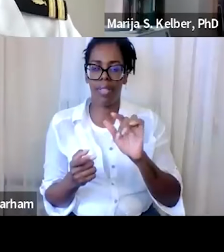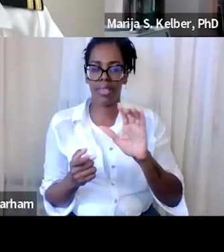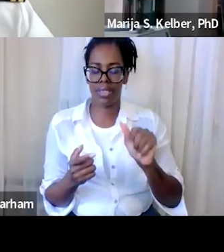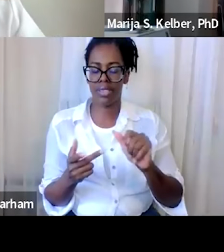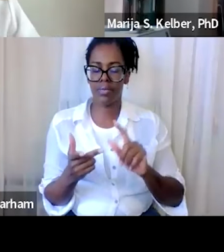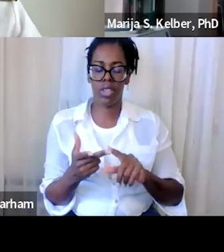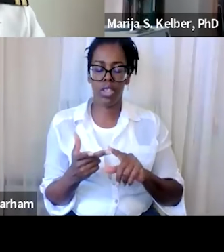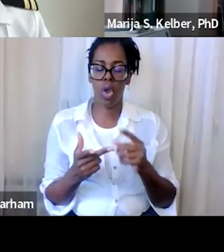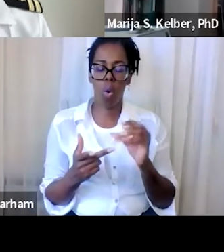Thank you, Lieutenant Grant.